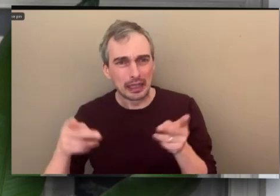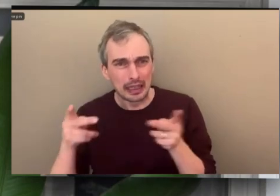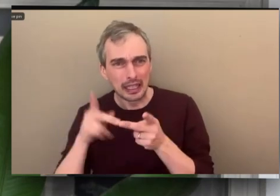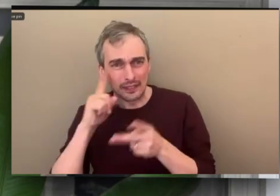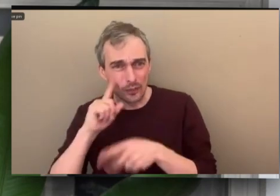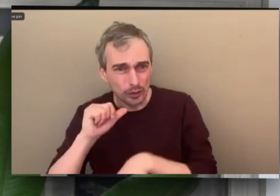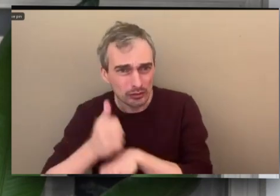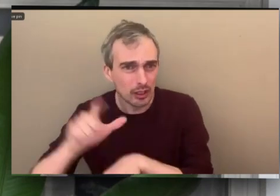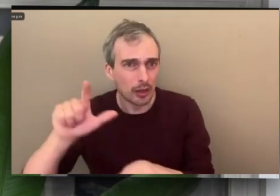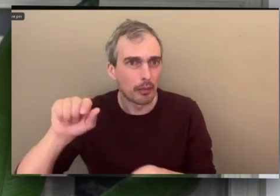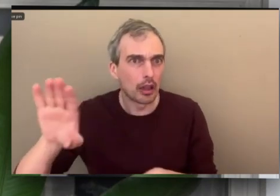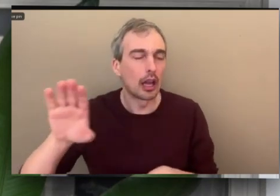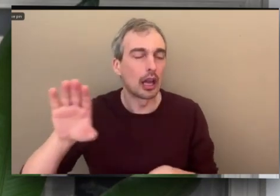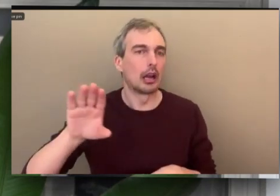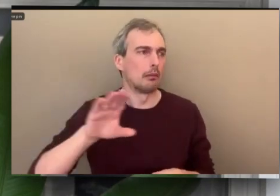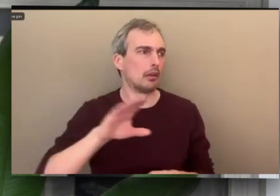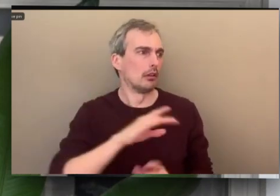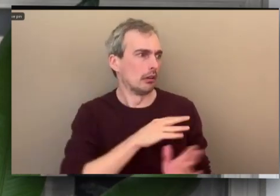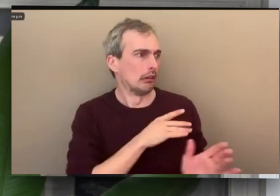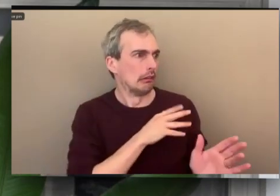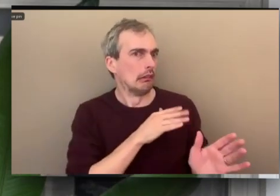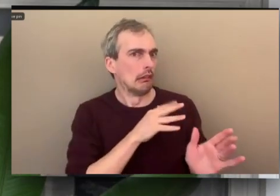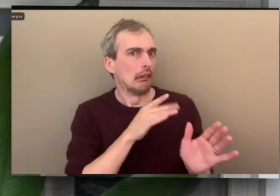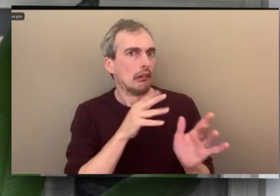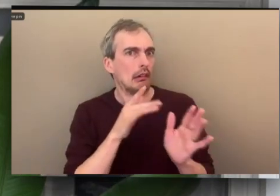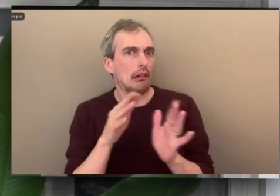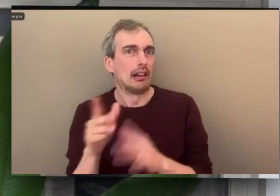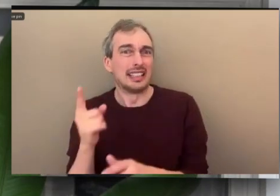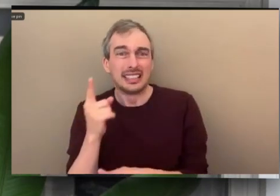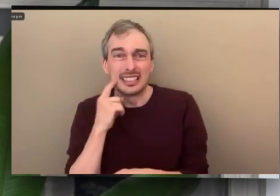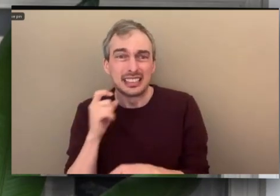and what it means to Verizon, as part of our DNA -- that's where you see your